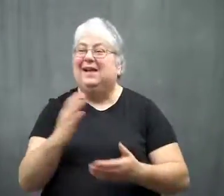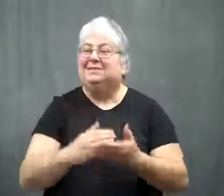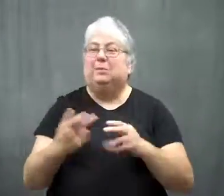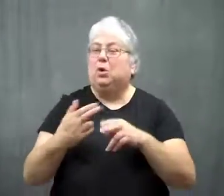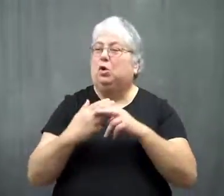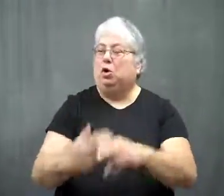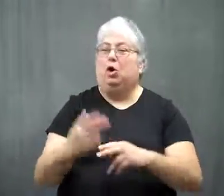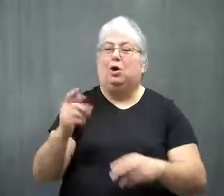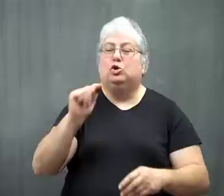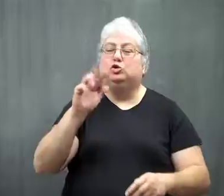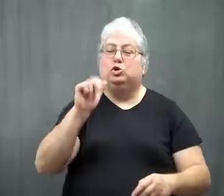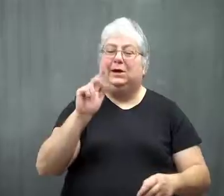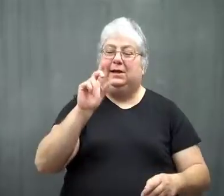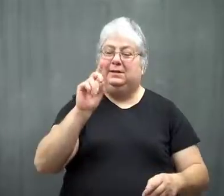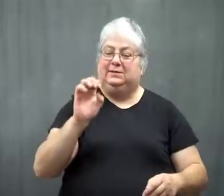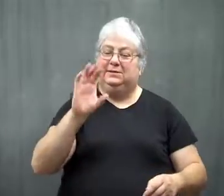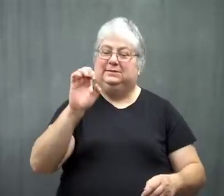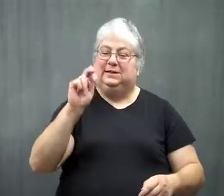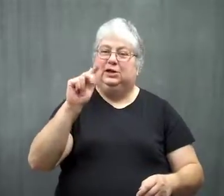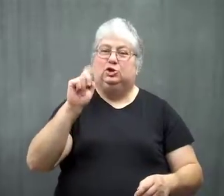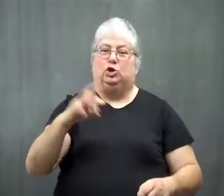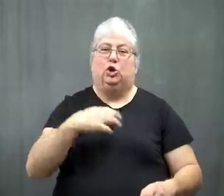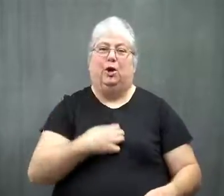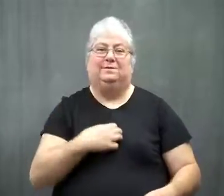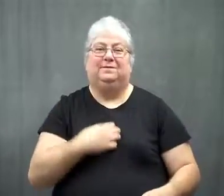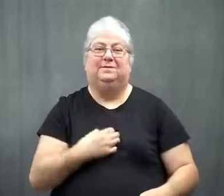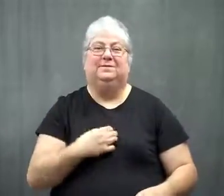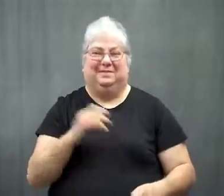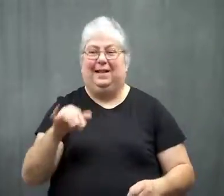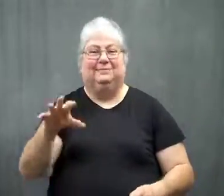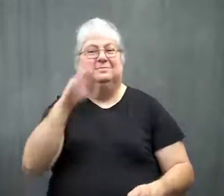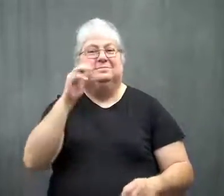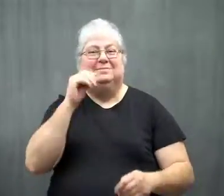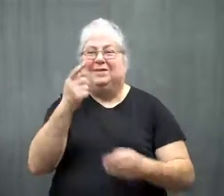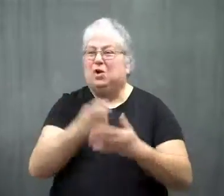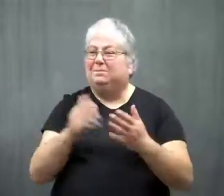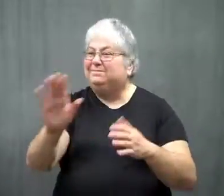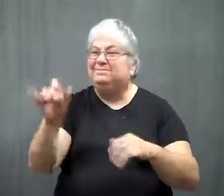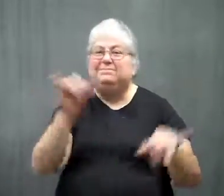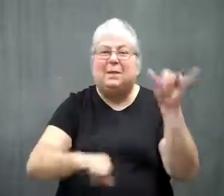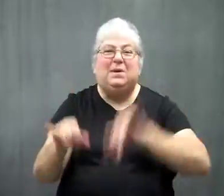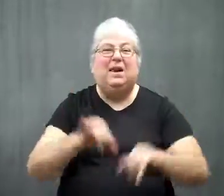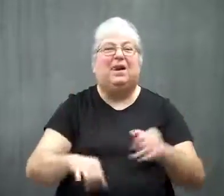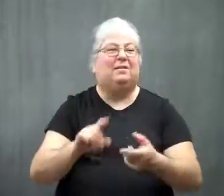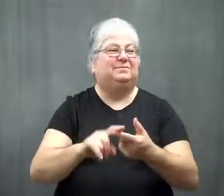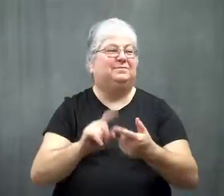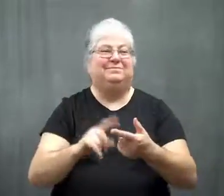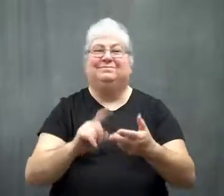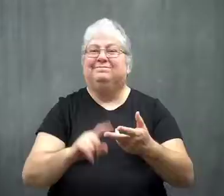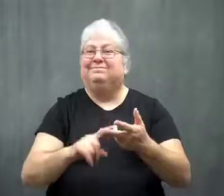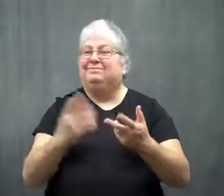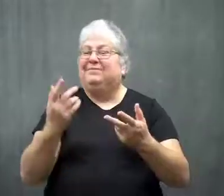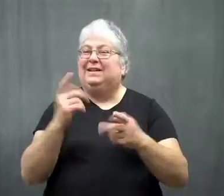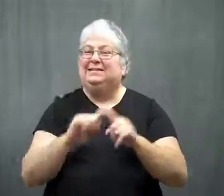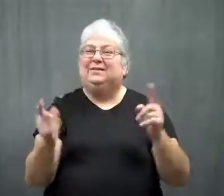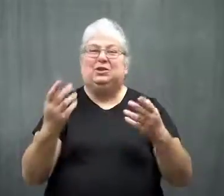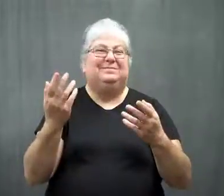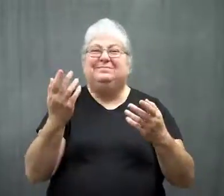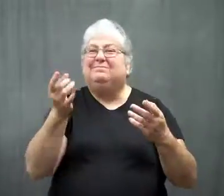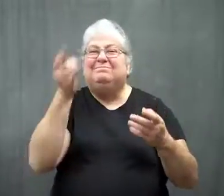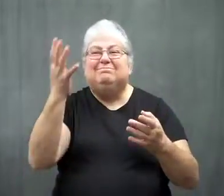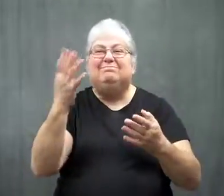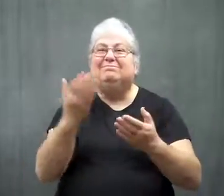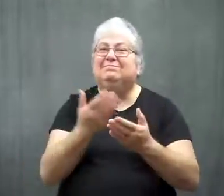Some call it Trade Center Cough.